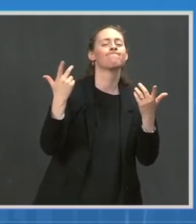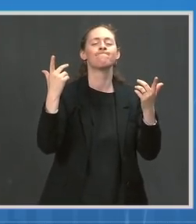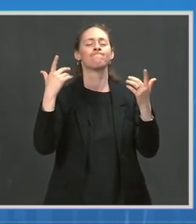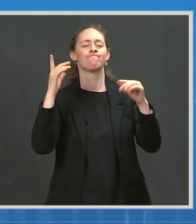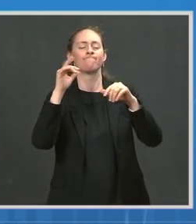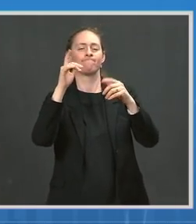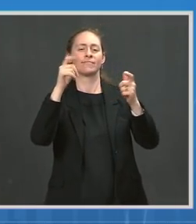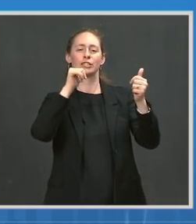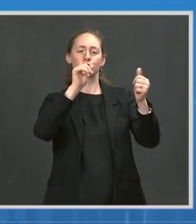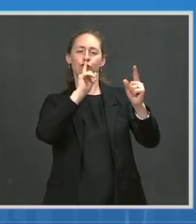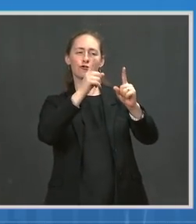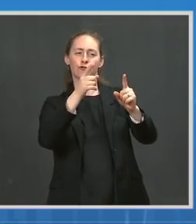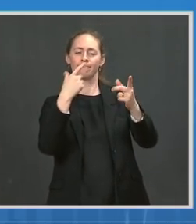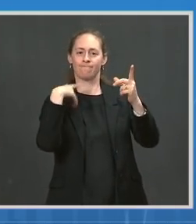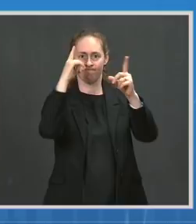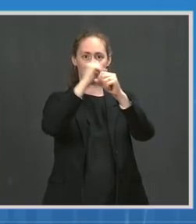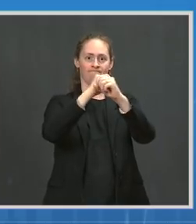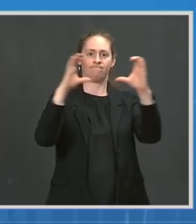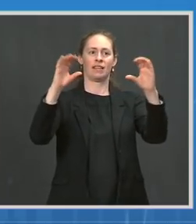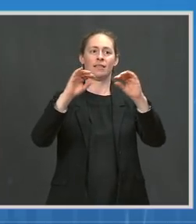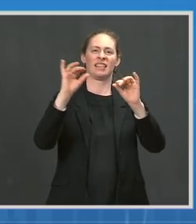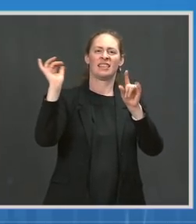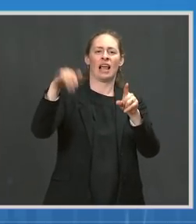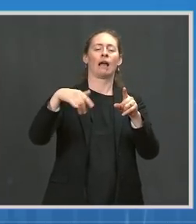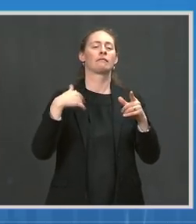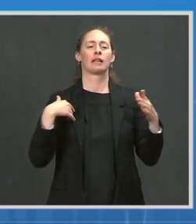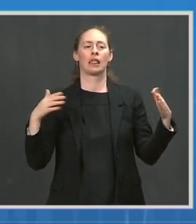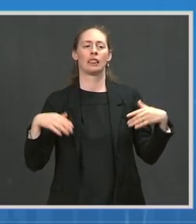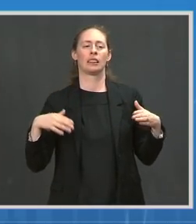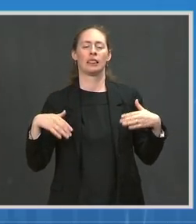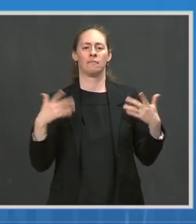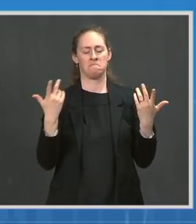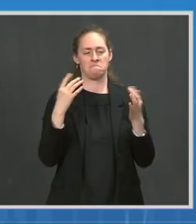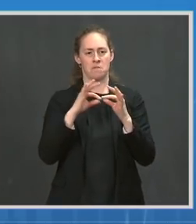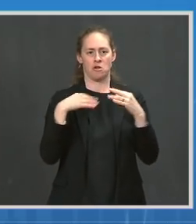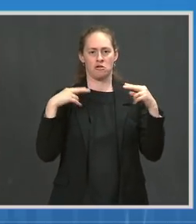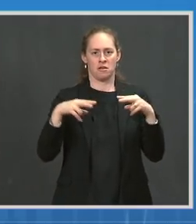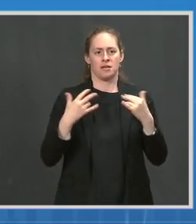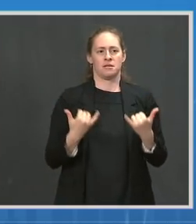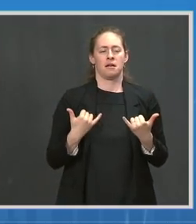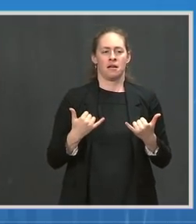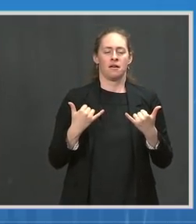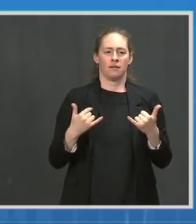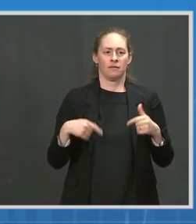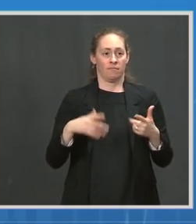that we would even be at this point. But I can tell you that we are more than prepared to sustain the pace.